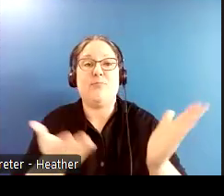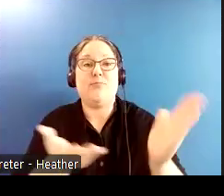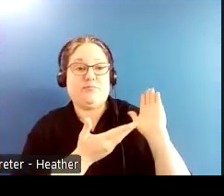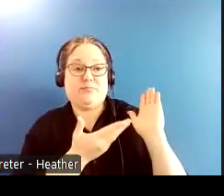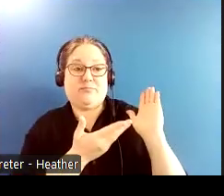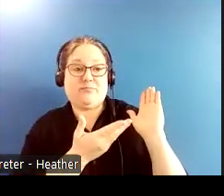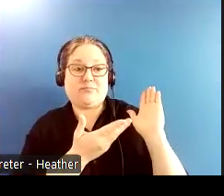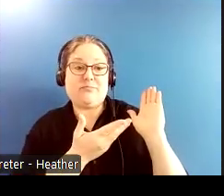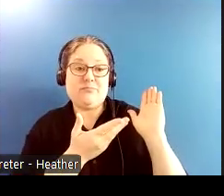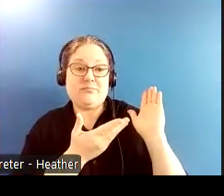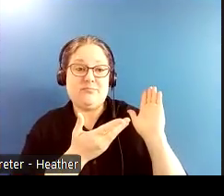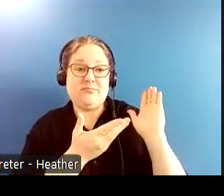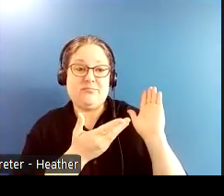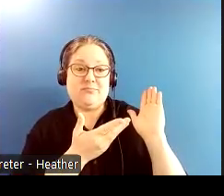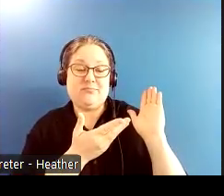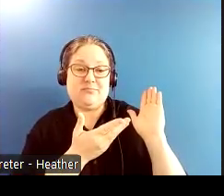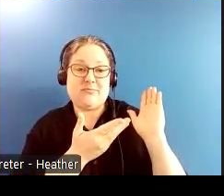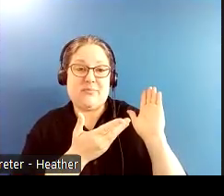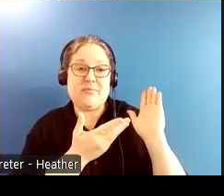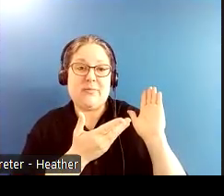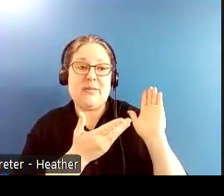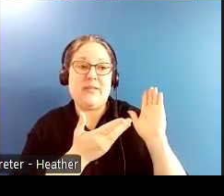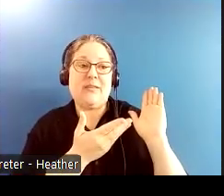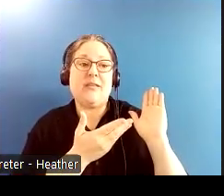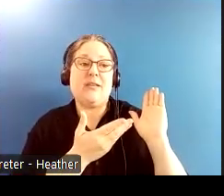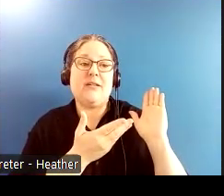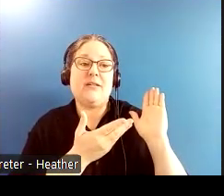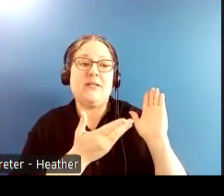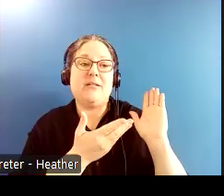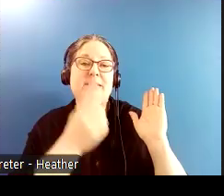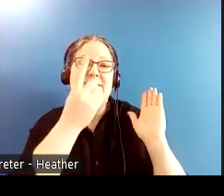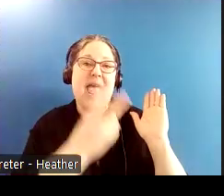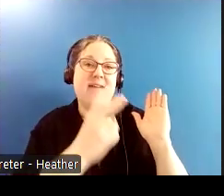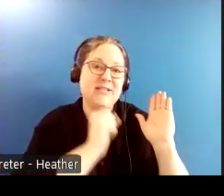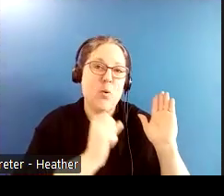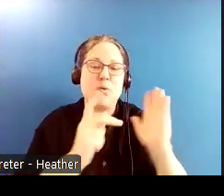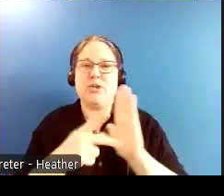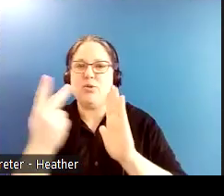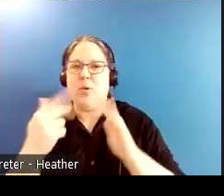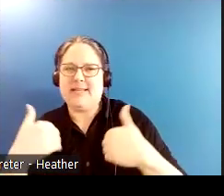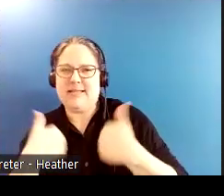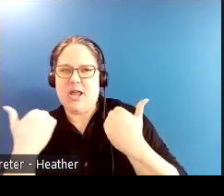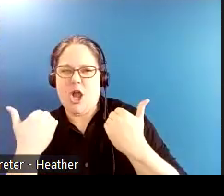bone. Um and it's twice as young, half as old. Um I don't usually have to express distances in the